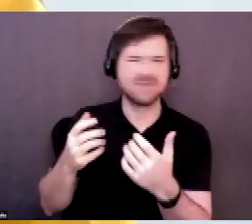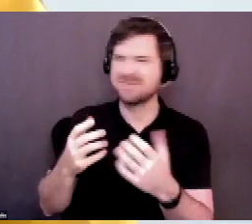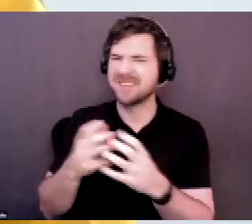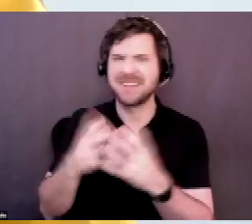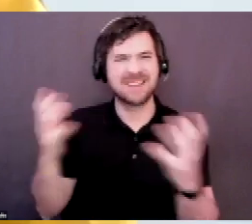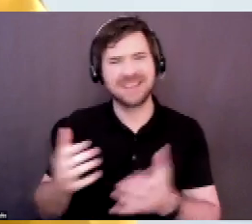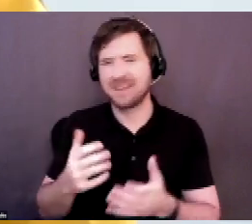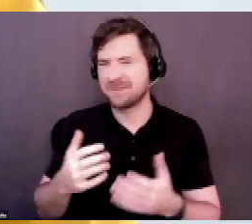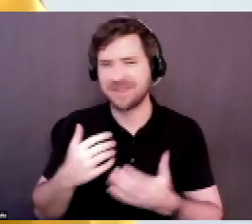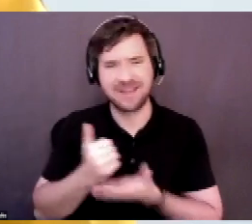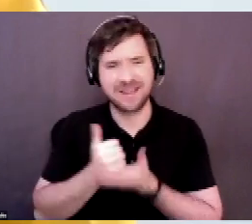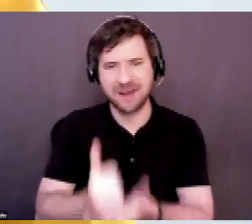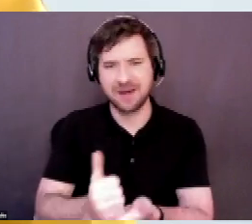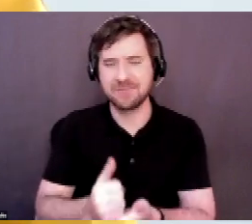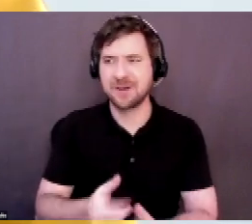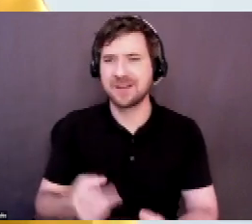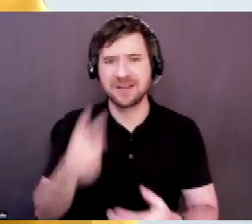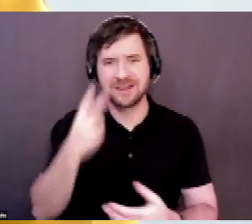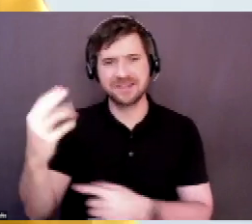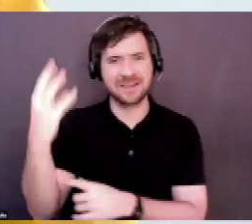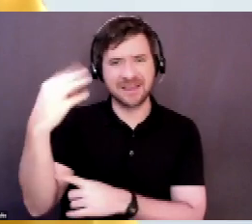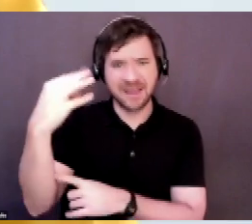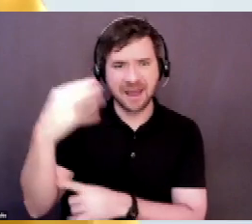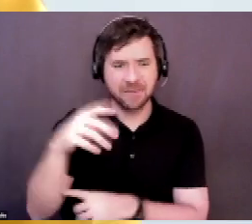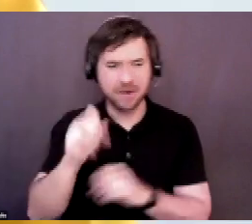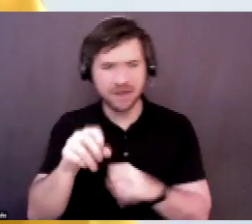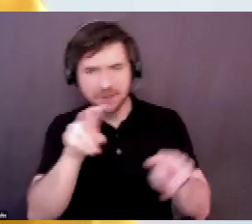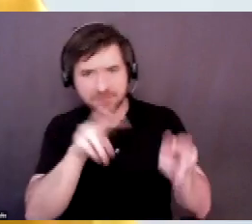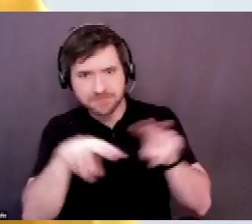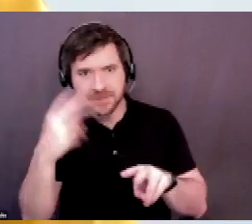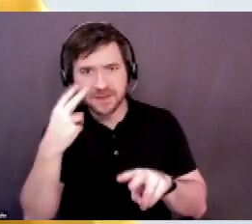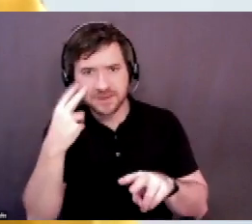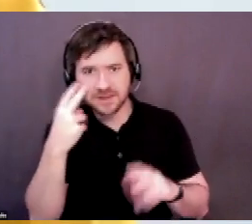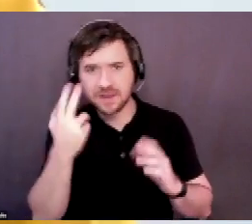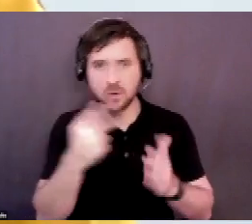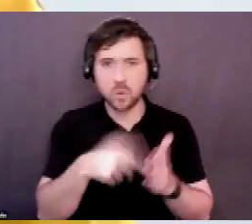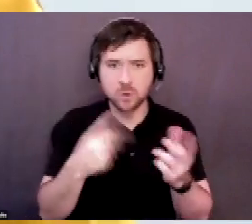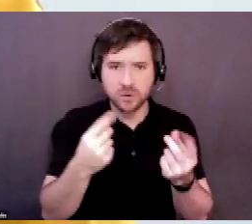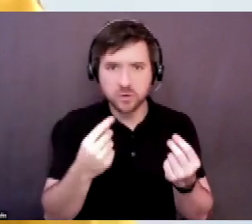you're doing things and give you even if they're not physically with you. So I would say lean into